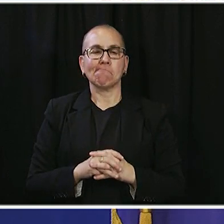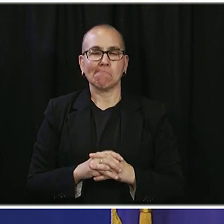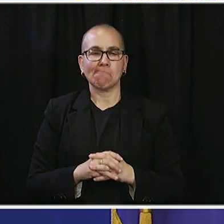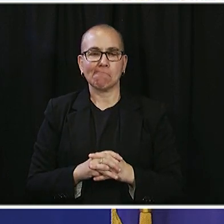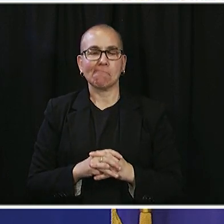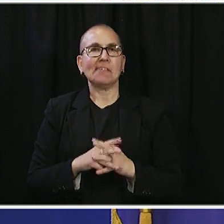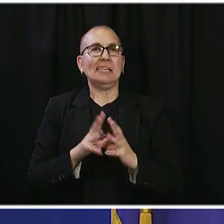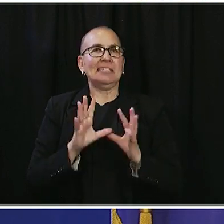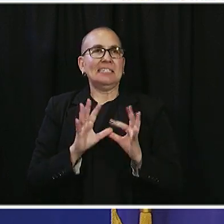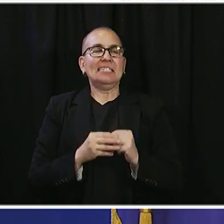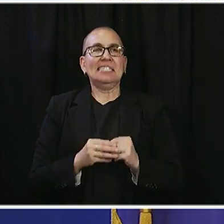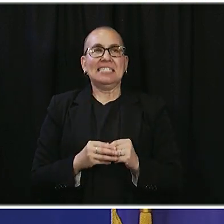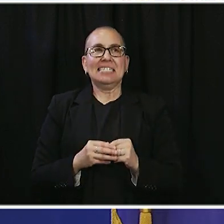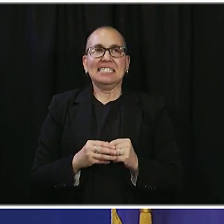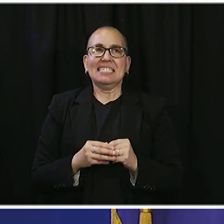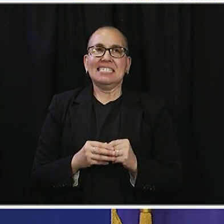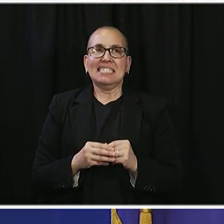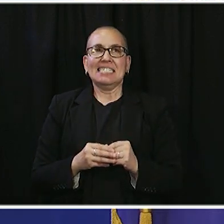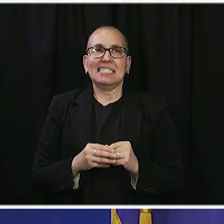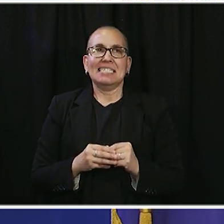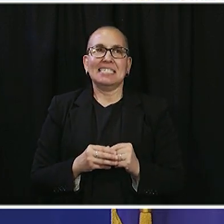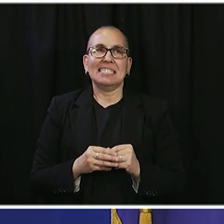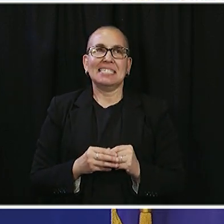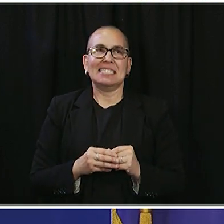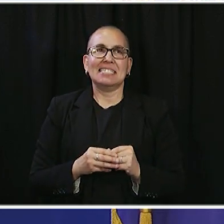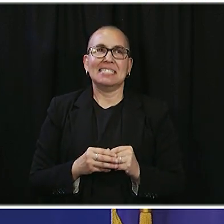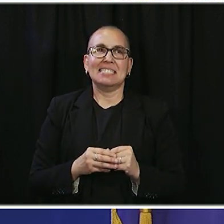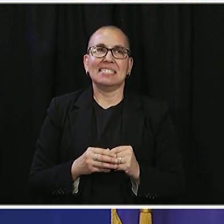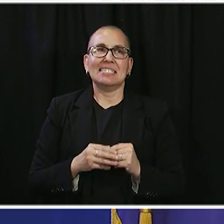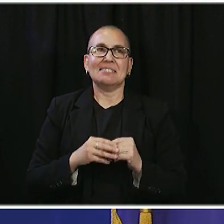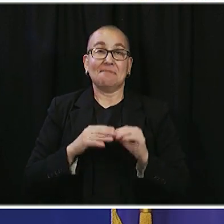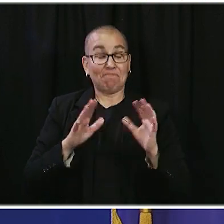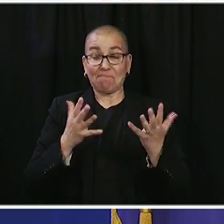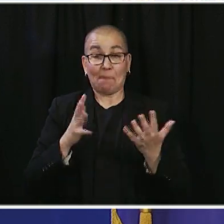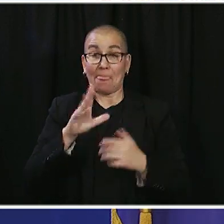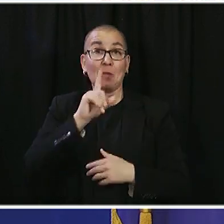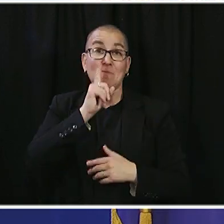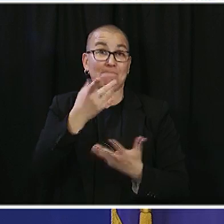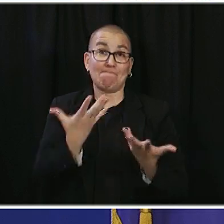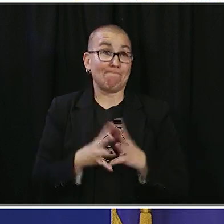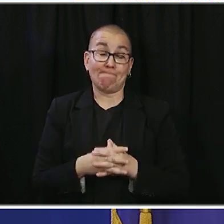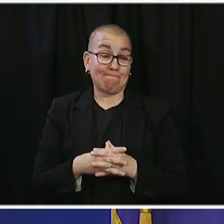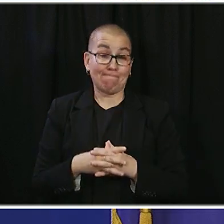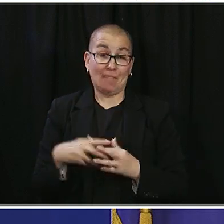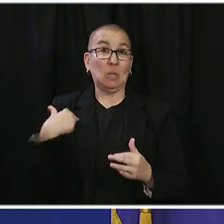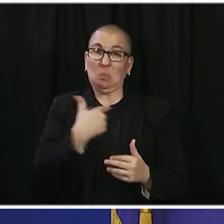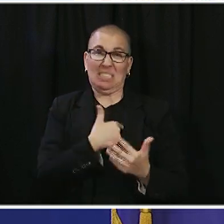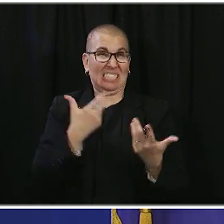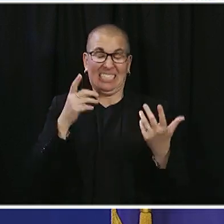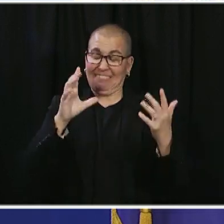≫ I WILL TRY ON THIS TOO. THIS IS ONE THAT I WILL -- IT MIGHT BE IN THE RIGHT FRAME WITH CHURCH SERVICE, CONFESS ON THIS